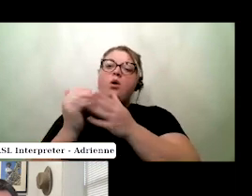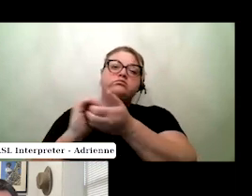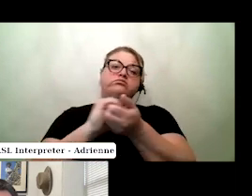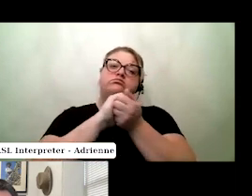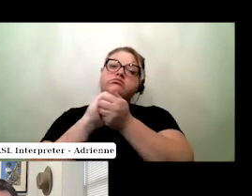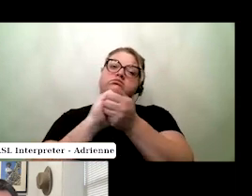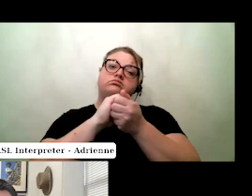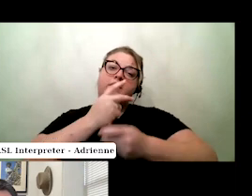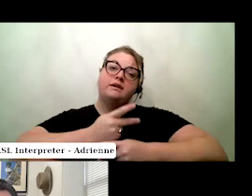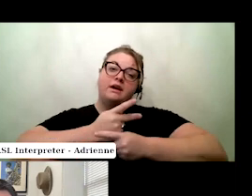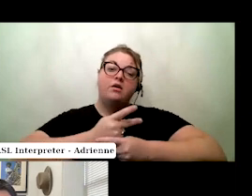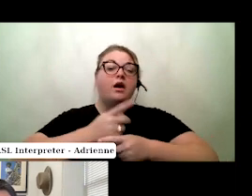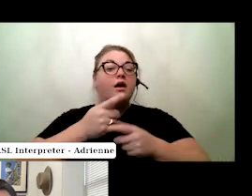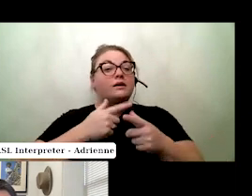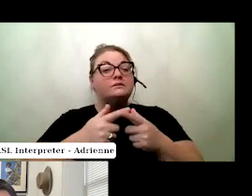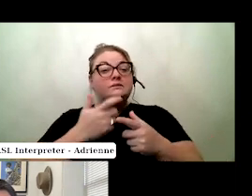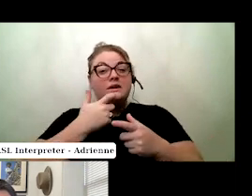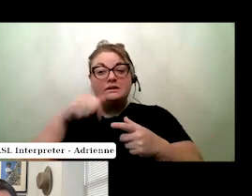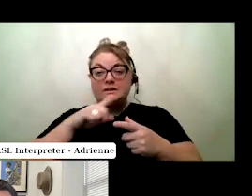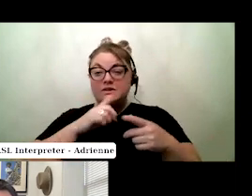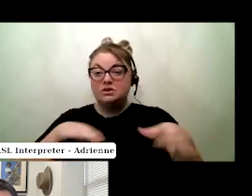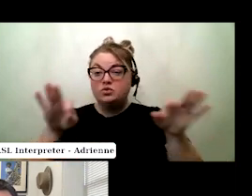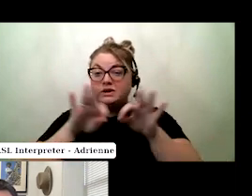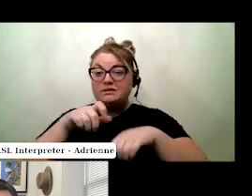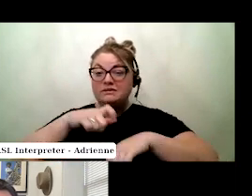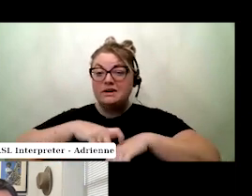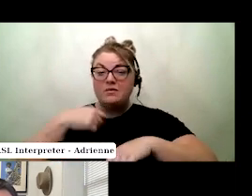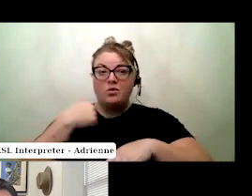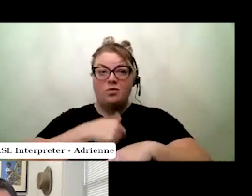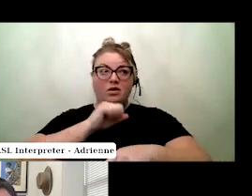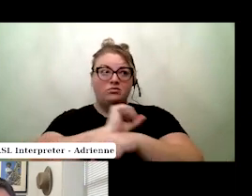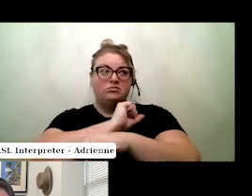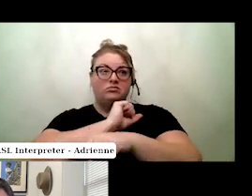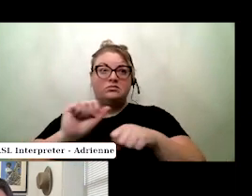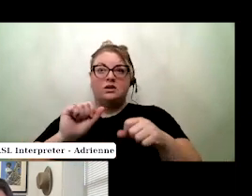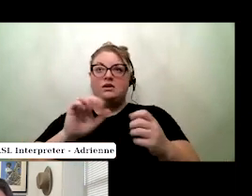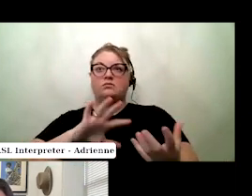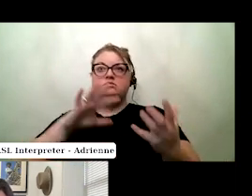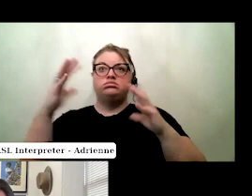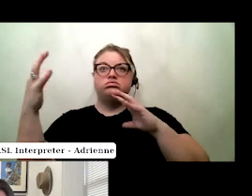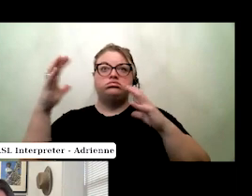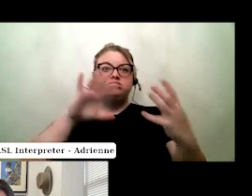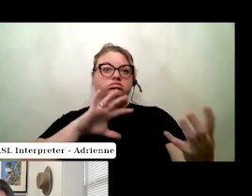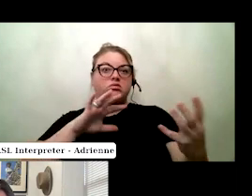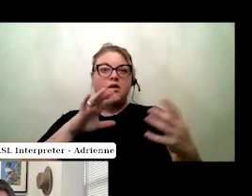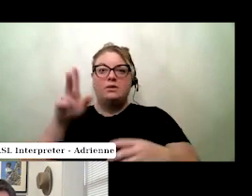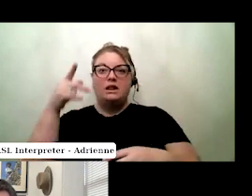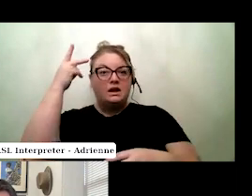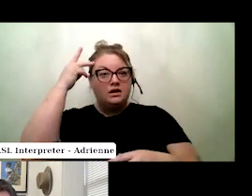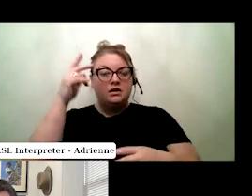And I would just close by saying, this is a really critical time. We're operating at a volatile political climate and a and a sense of social unease.